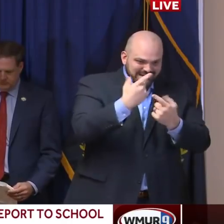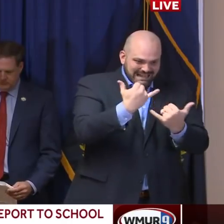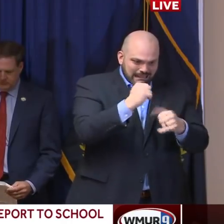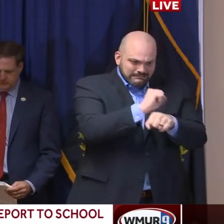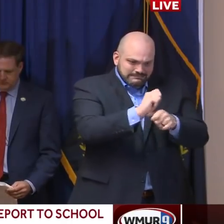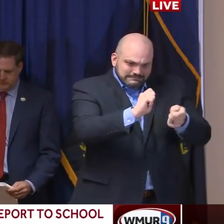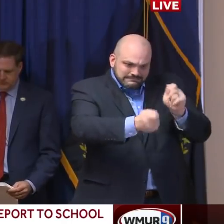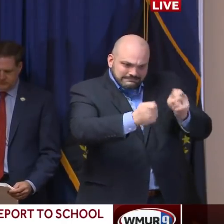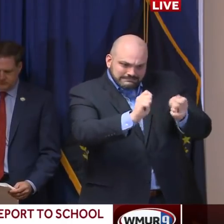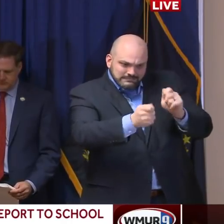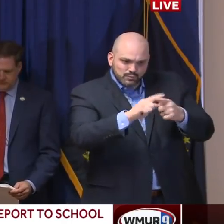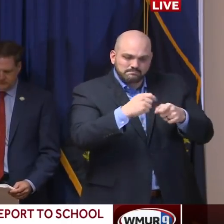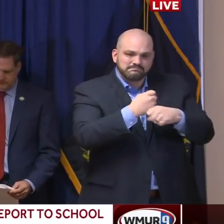MATERIALS FOR THEIR STUDENTS.